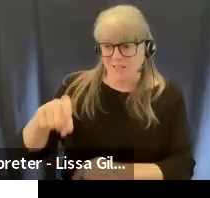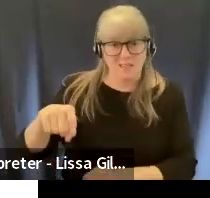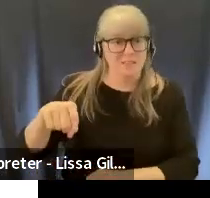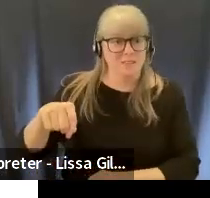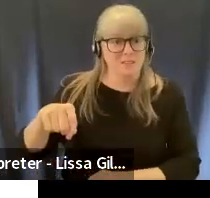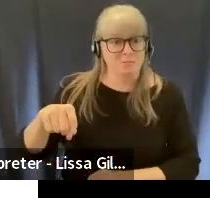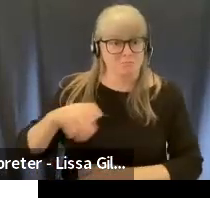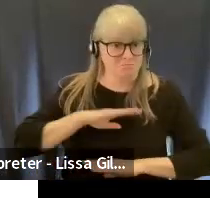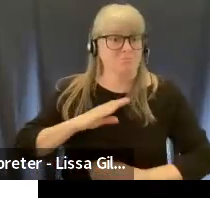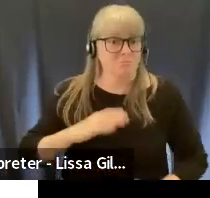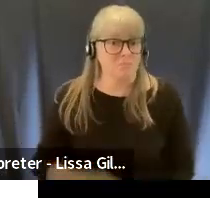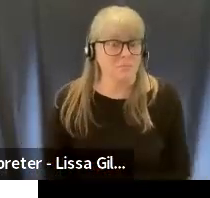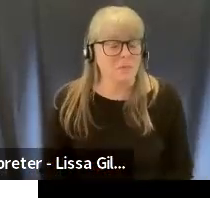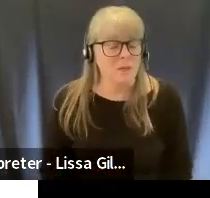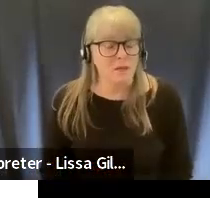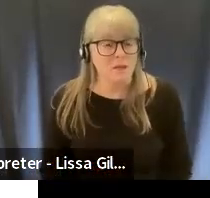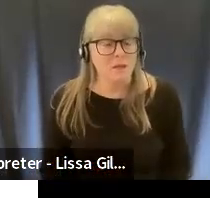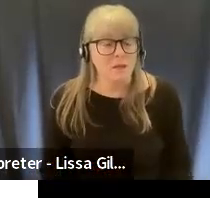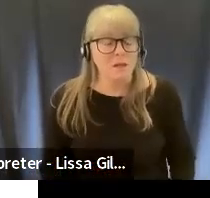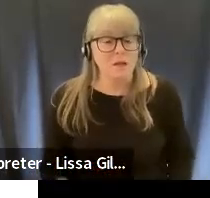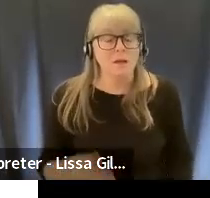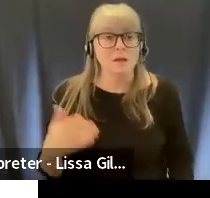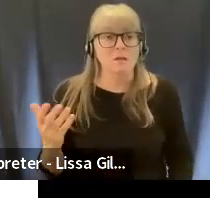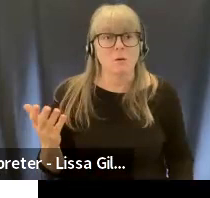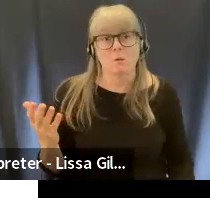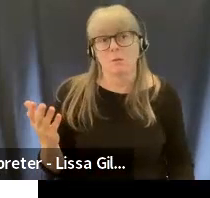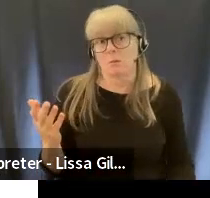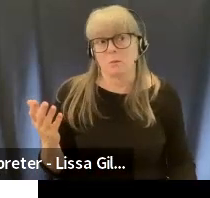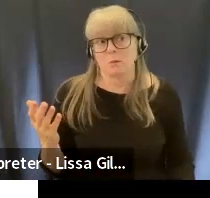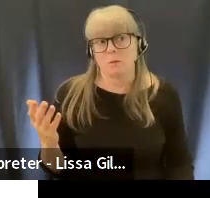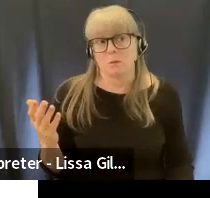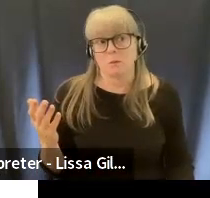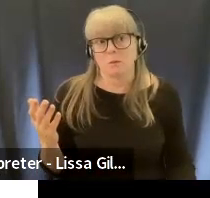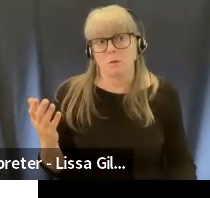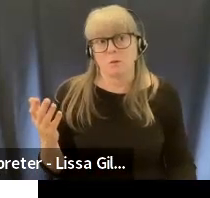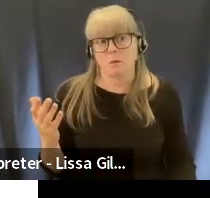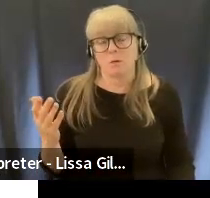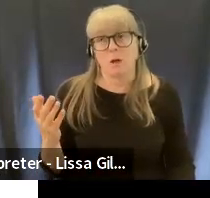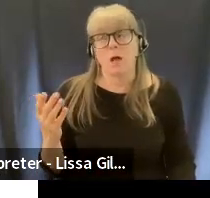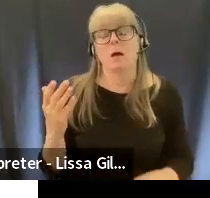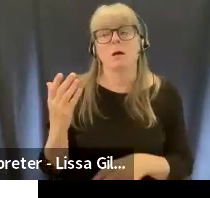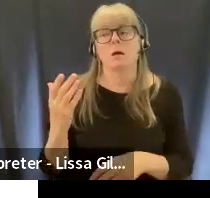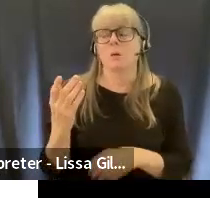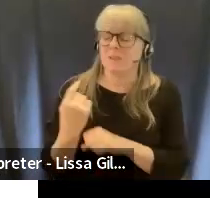equipment and supplies are, and then that person's needs are essentially met.